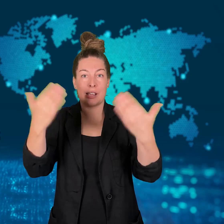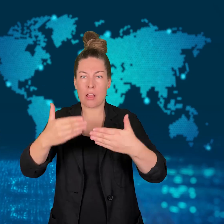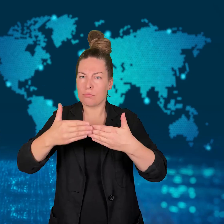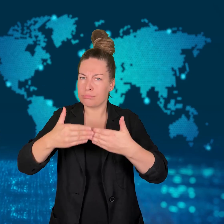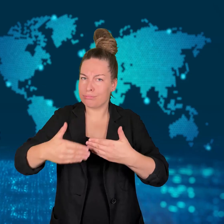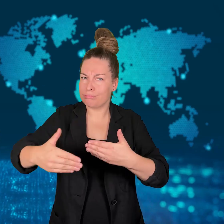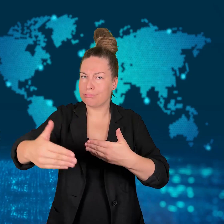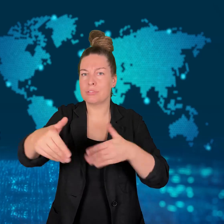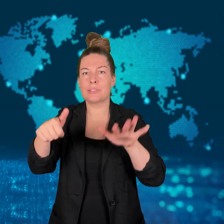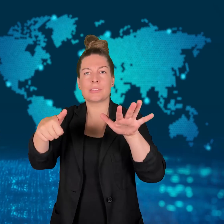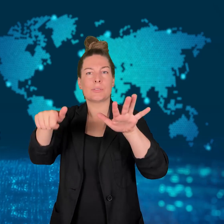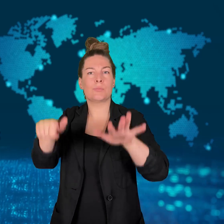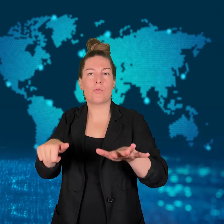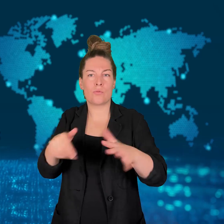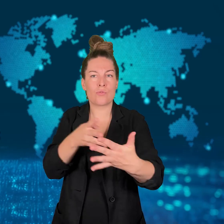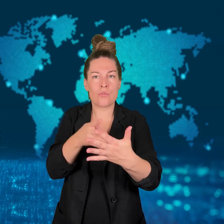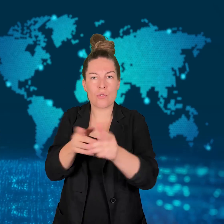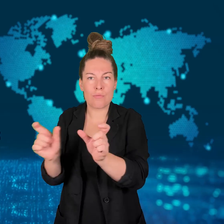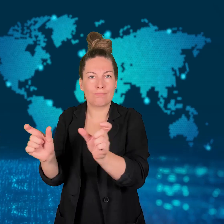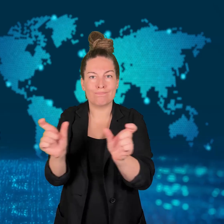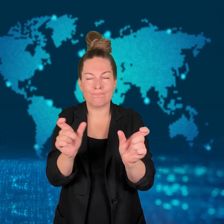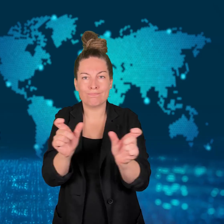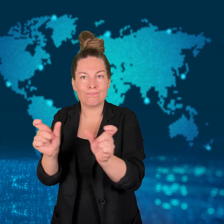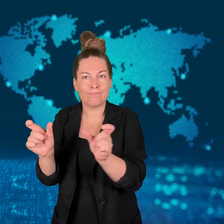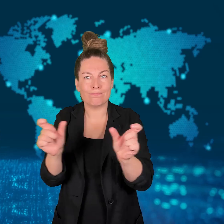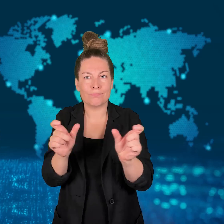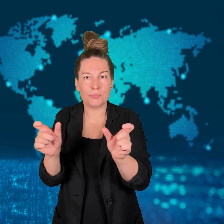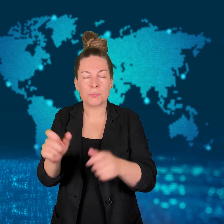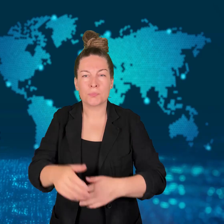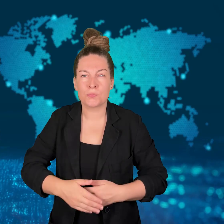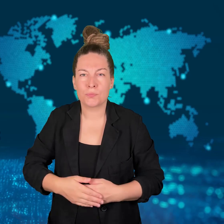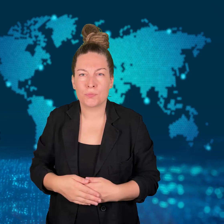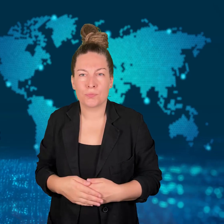If necessary, the controls can be extended.